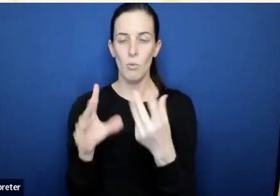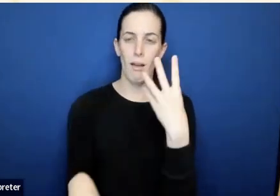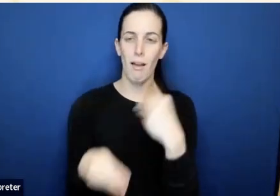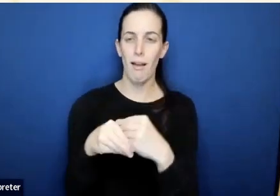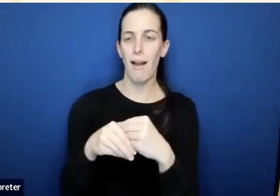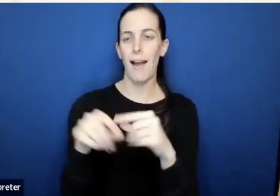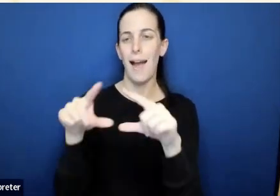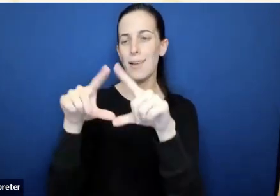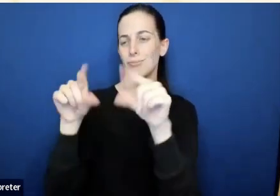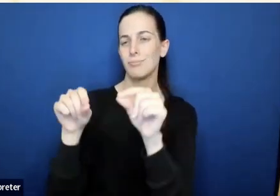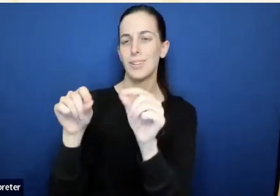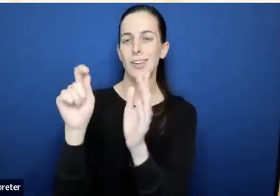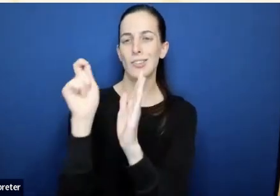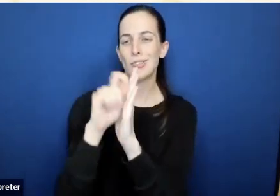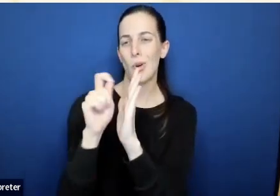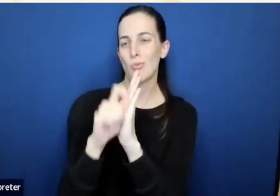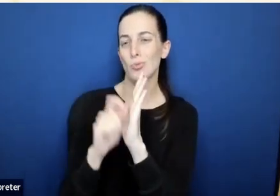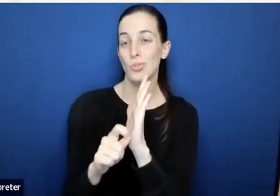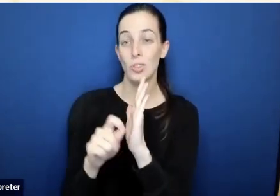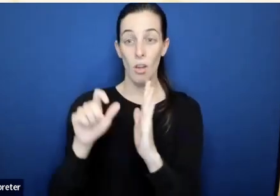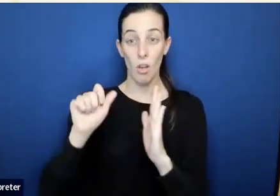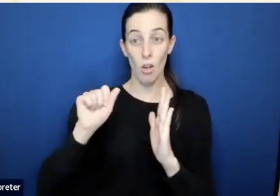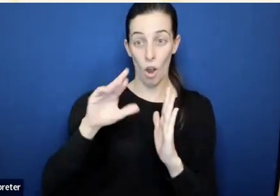So ARIA is like those notes in simple terms.